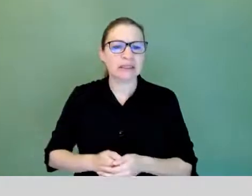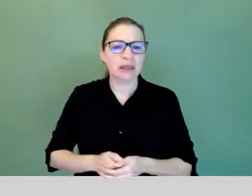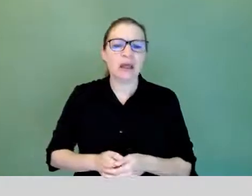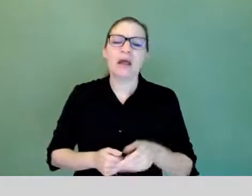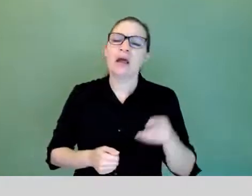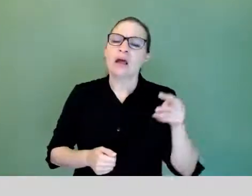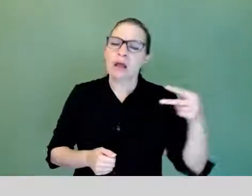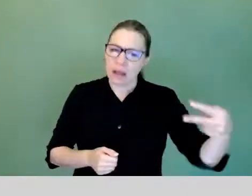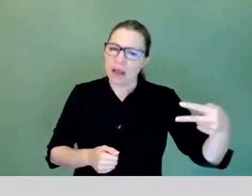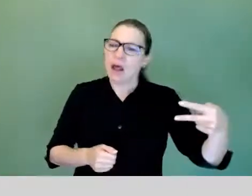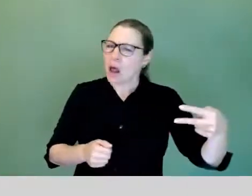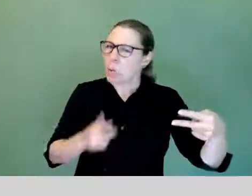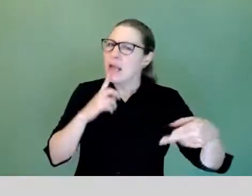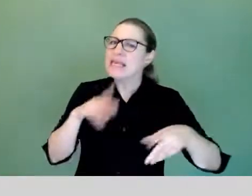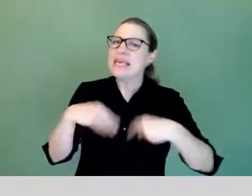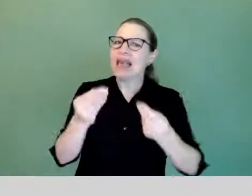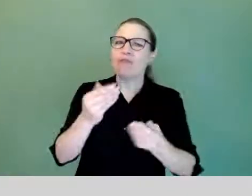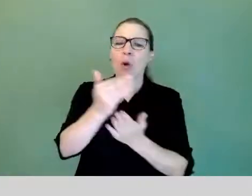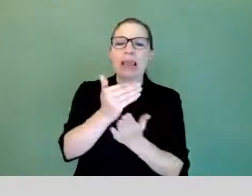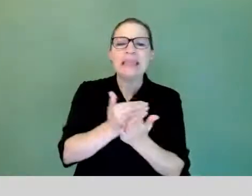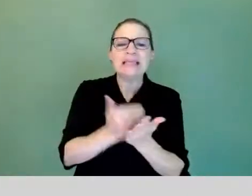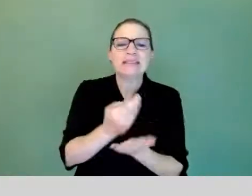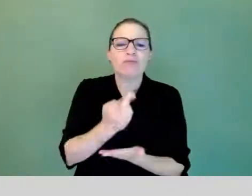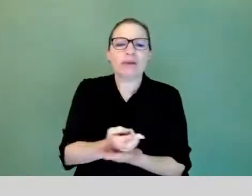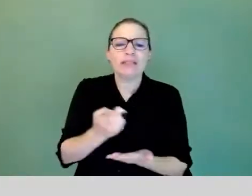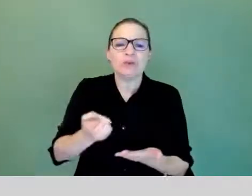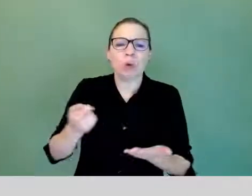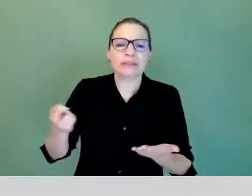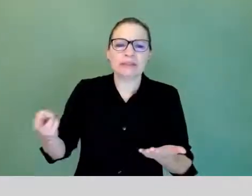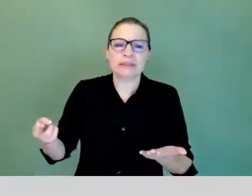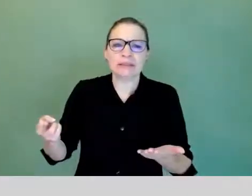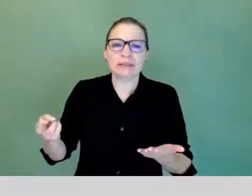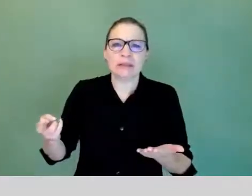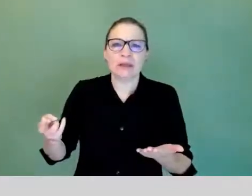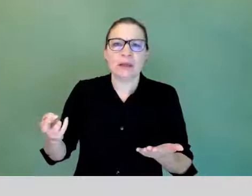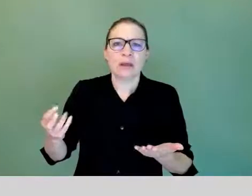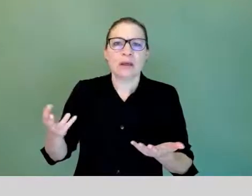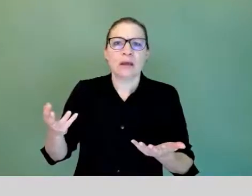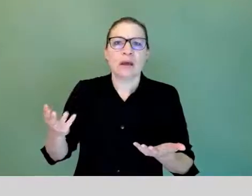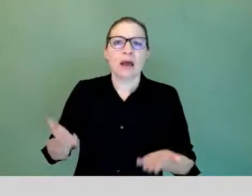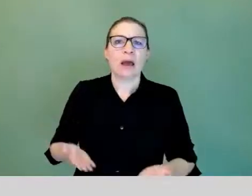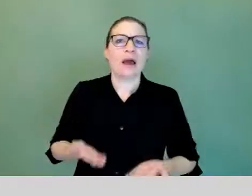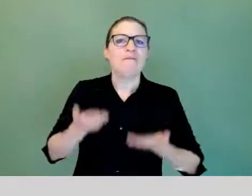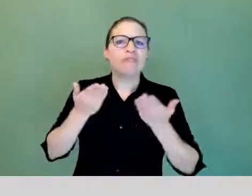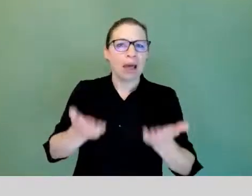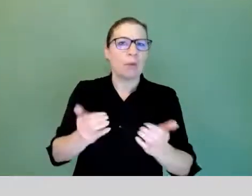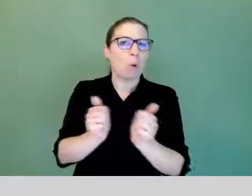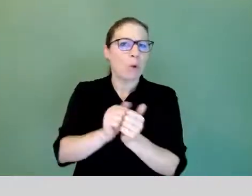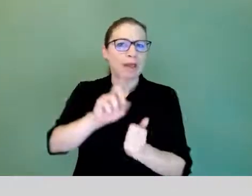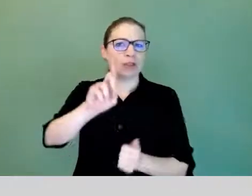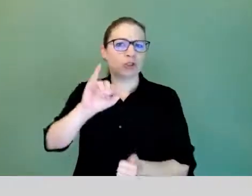it will lead you to the list of resources related to the Django security.